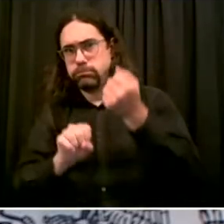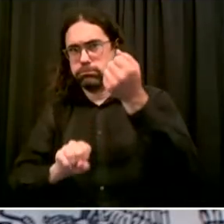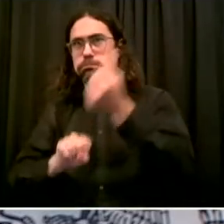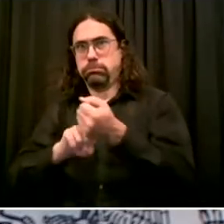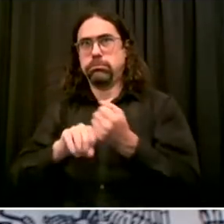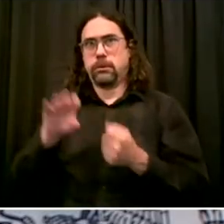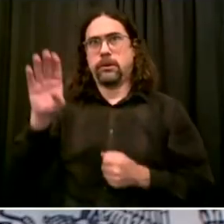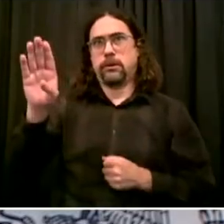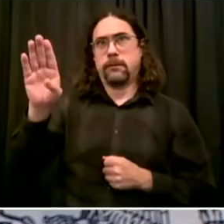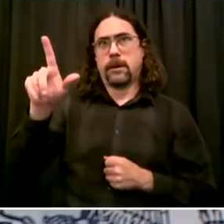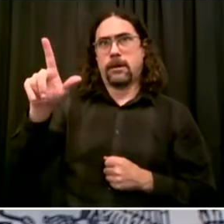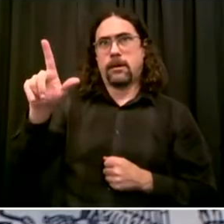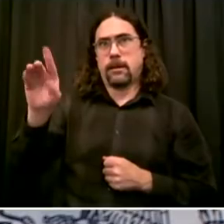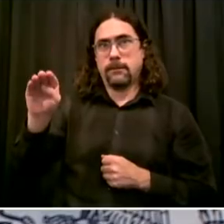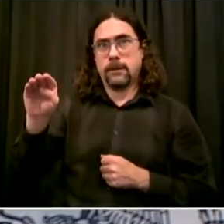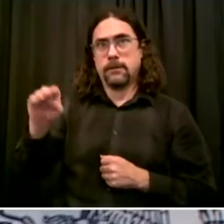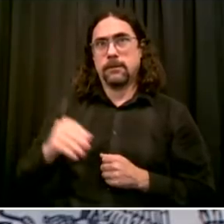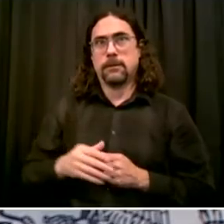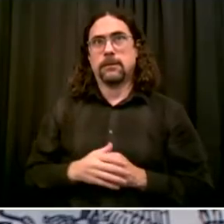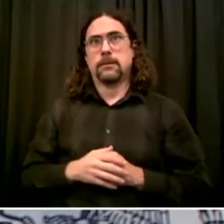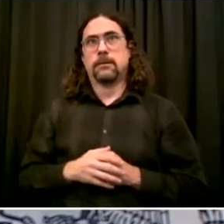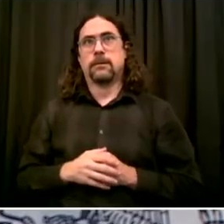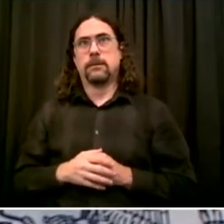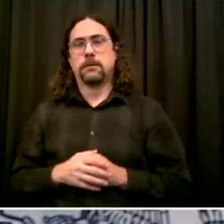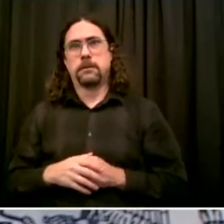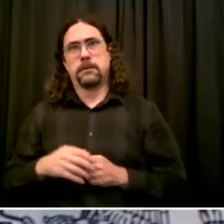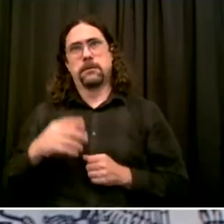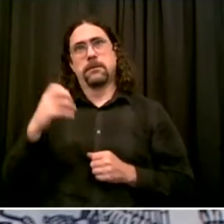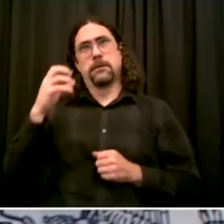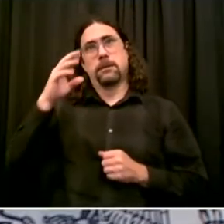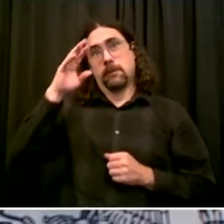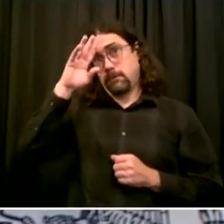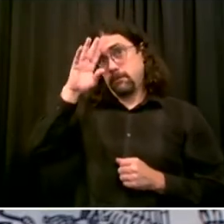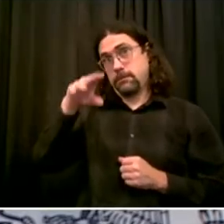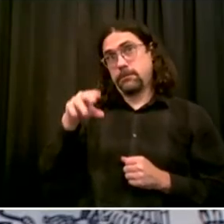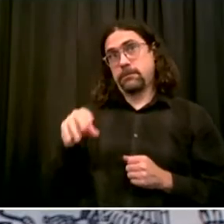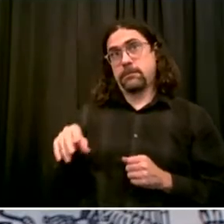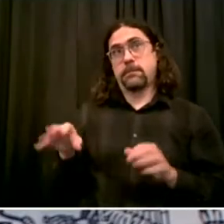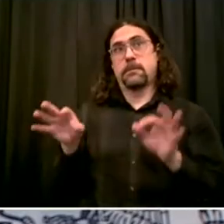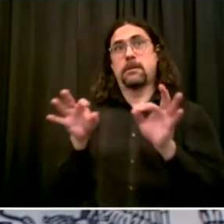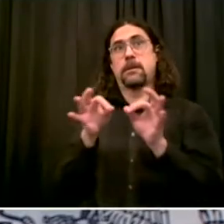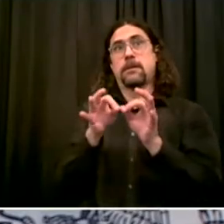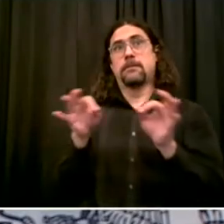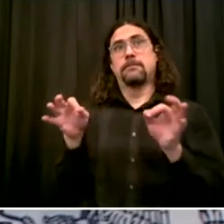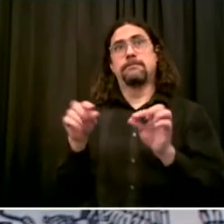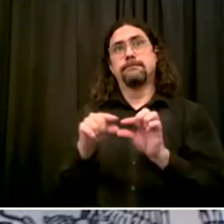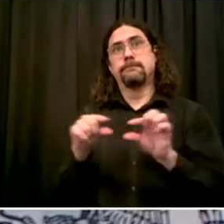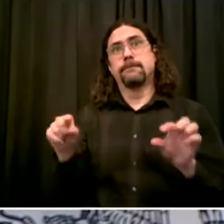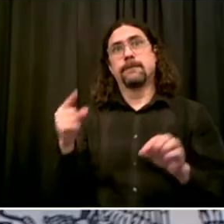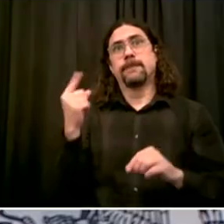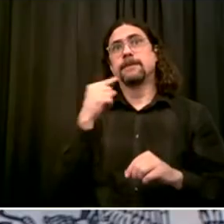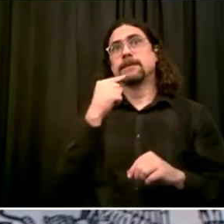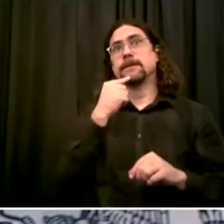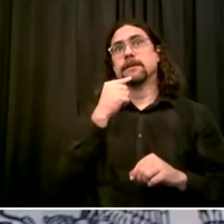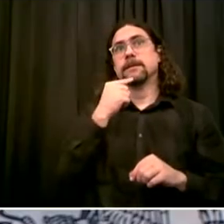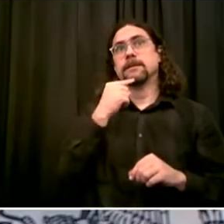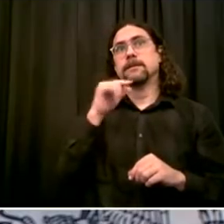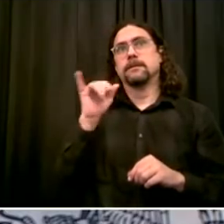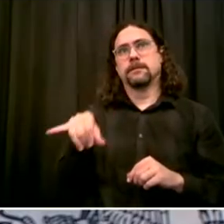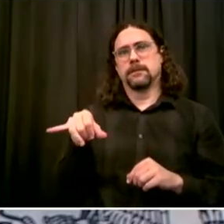MOVEMENSTT AN DS F OROTHER ISSUES INCLUDING THE SUPPORT OF ISRAEL. MY QUESTION IS THAT, DO YOU SUPPORT